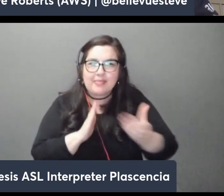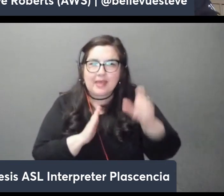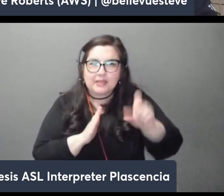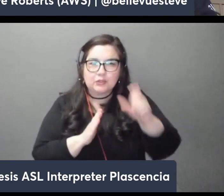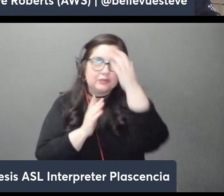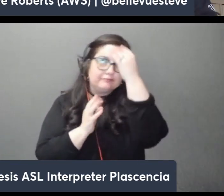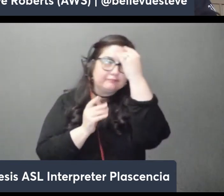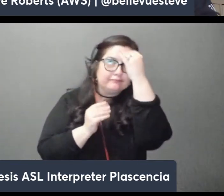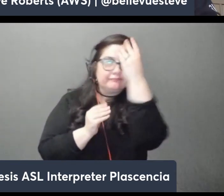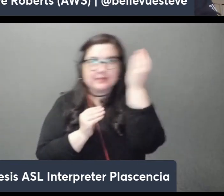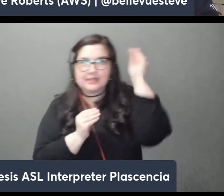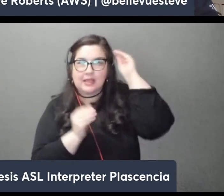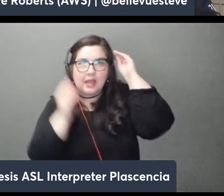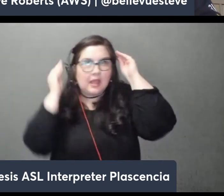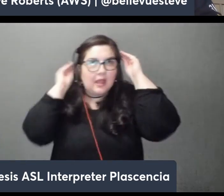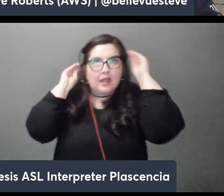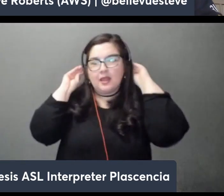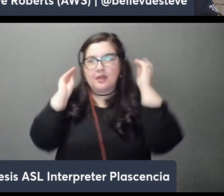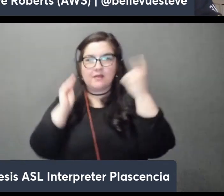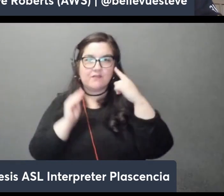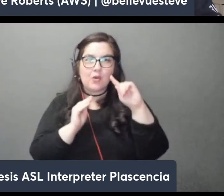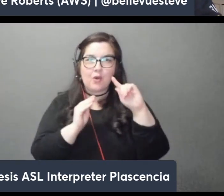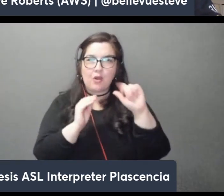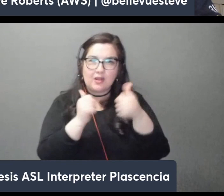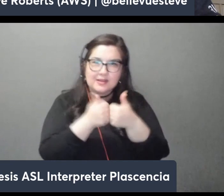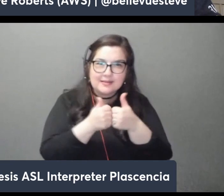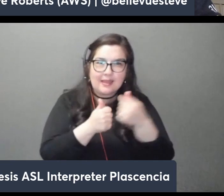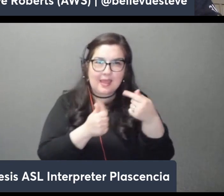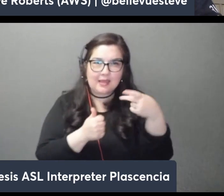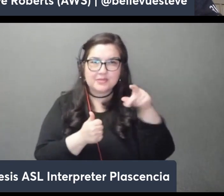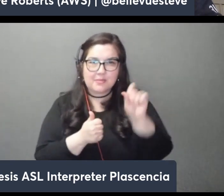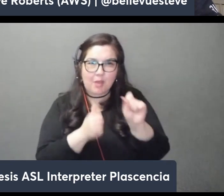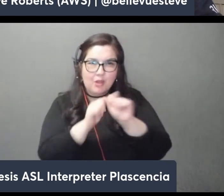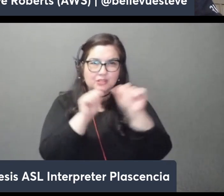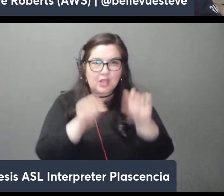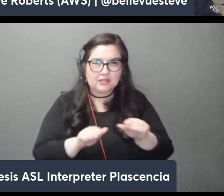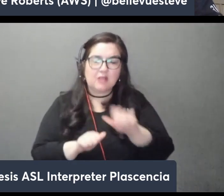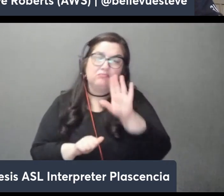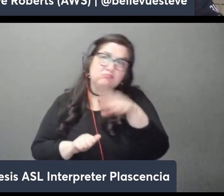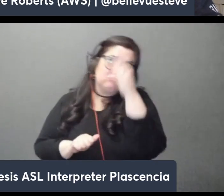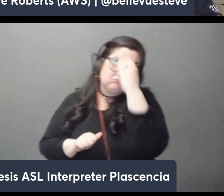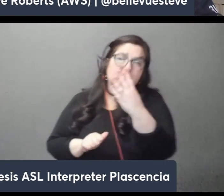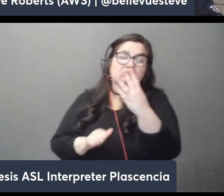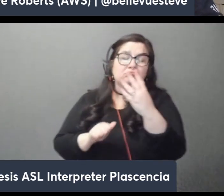as they're architecting for GameSparks? I think that's gonna vary. So that's one of the things that we've found